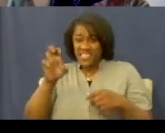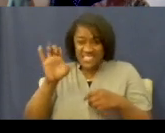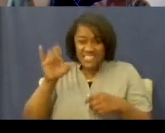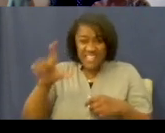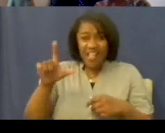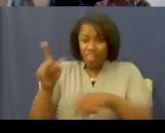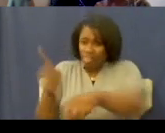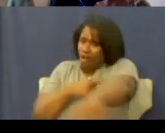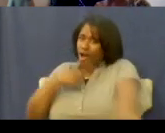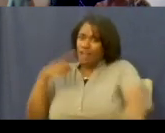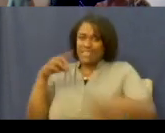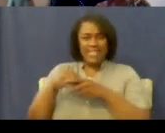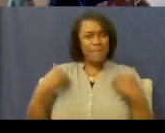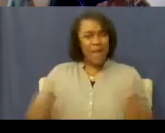And the human brain